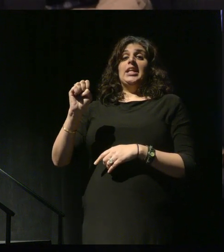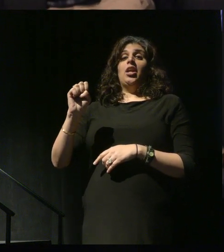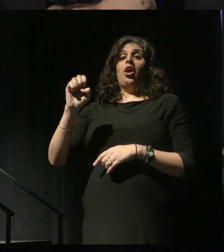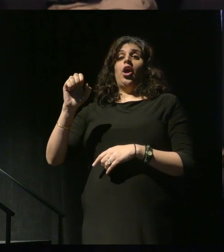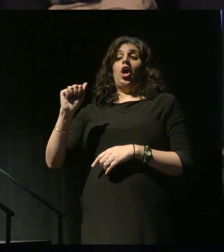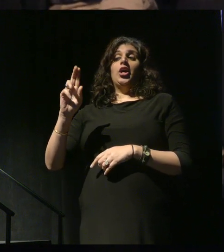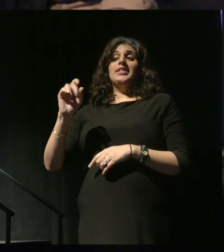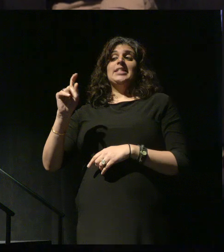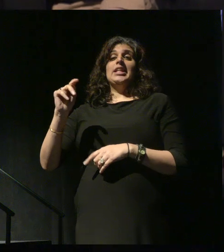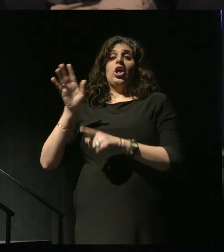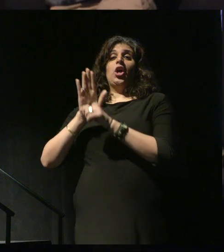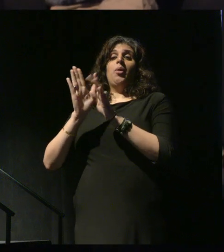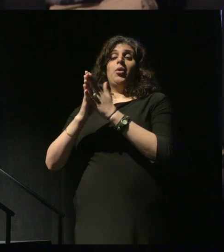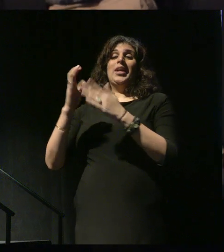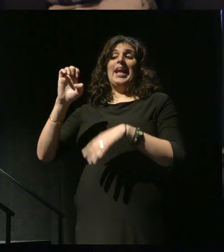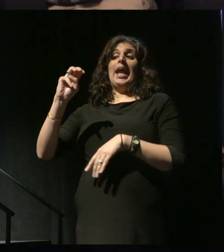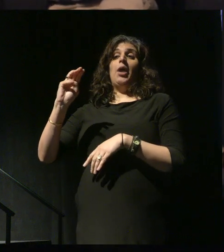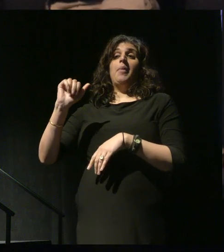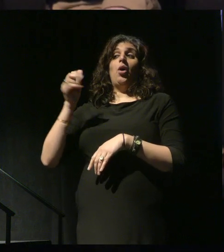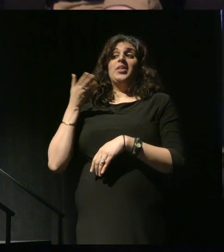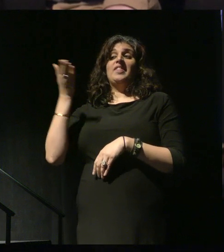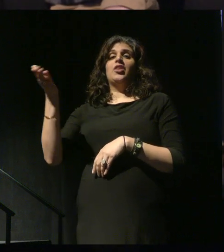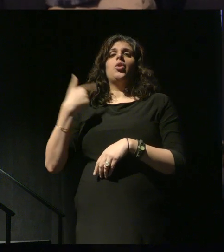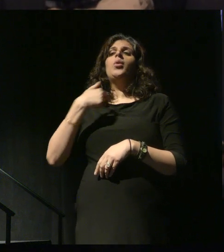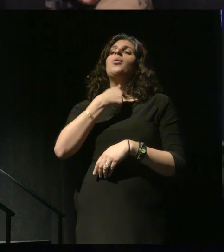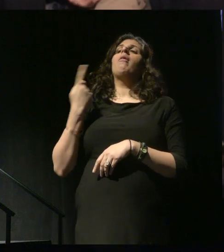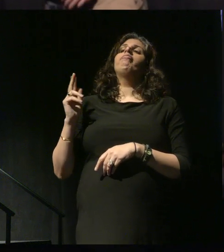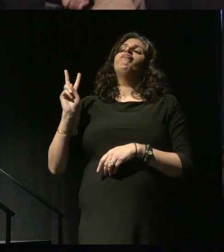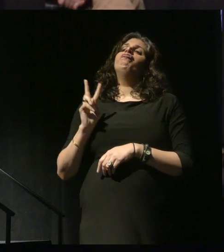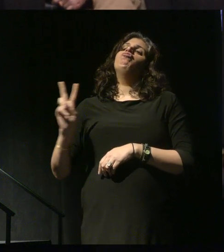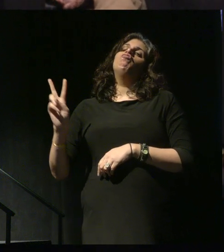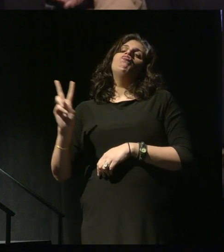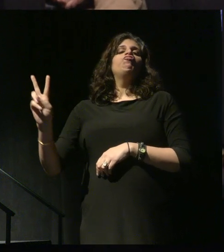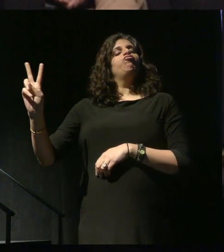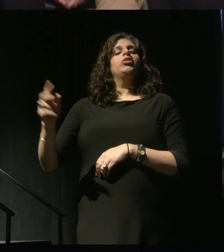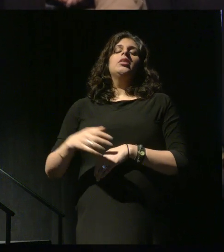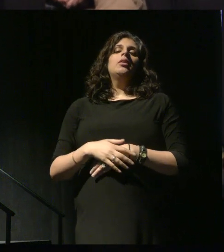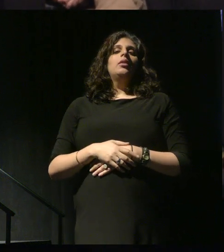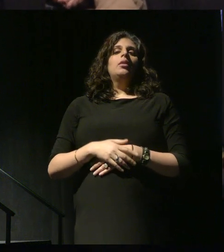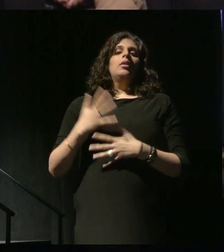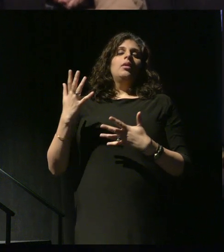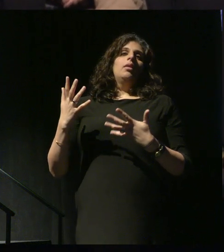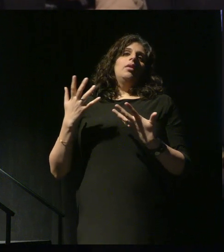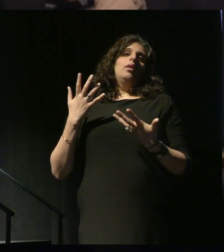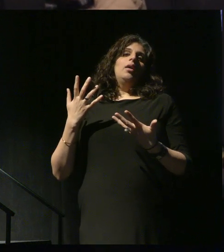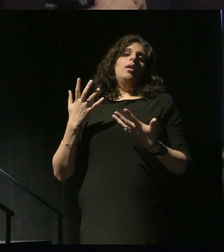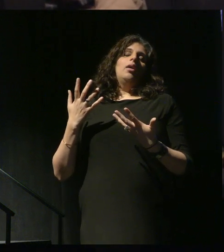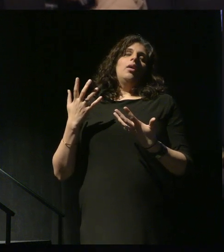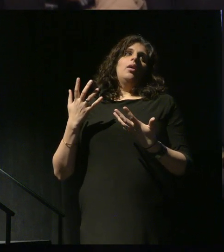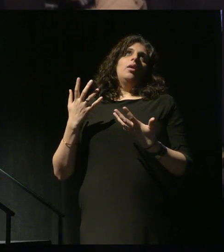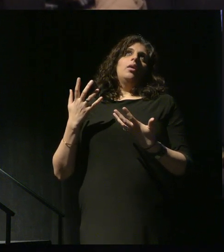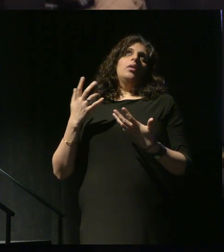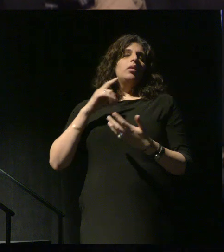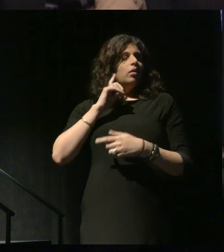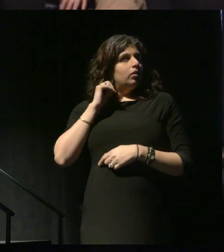So, you know, like we would walk through the British country and I was completely obsessed with, you know, like with British, well I'm probably, I will continue